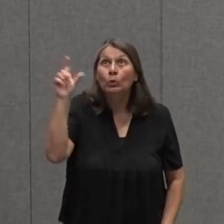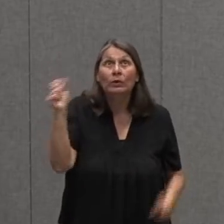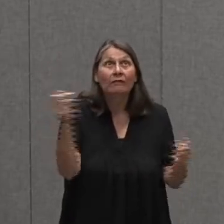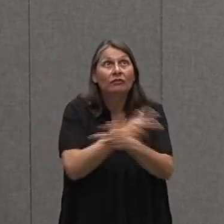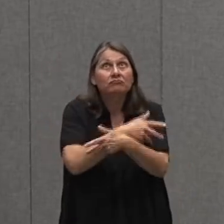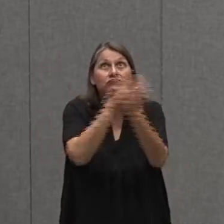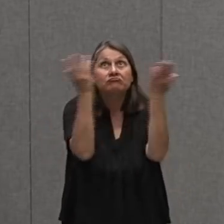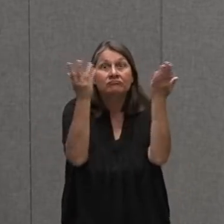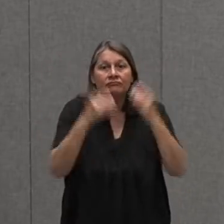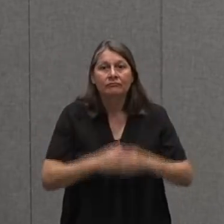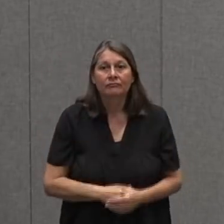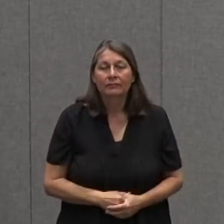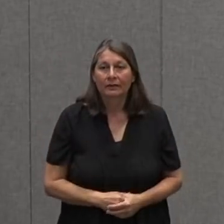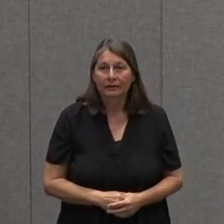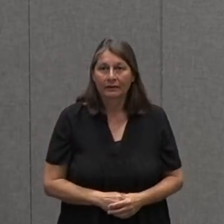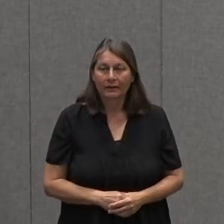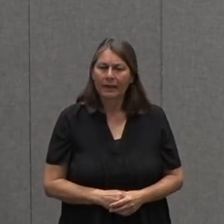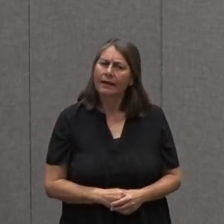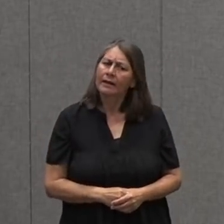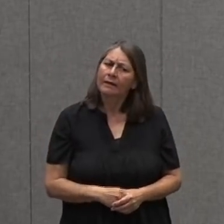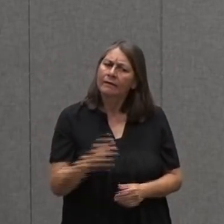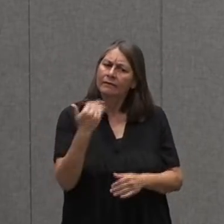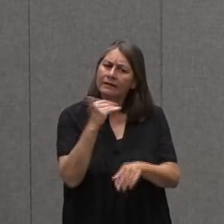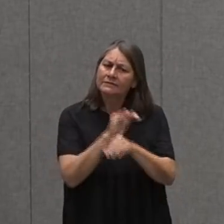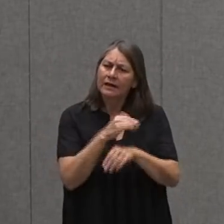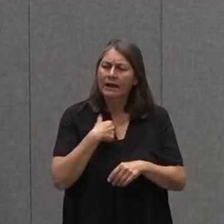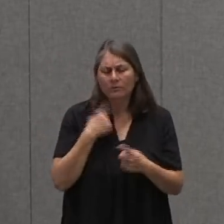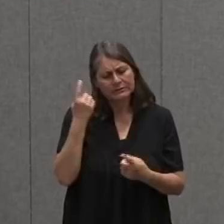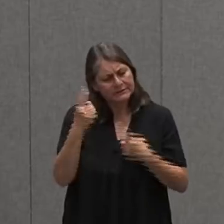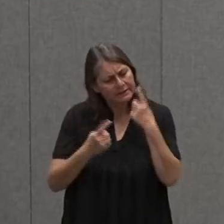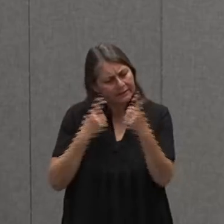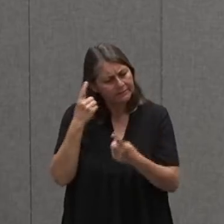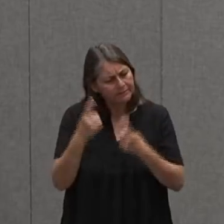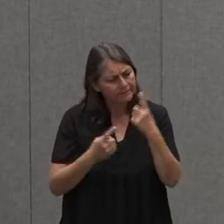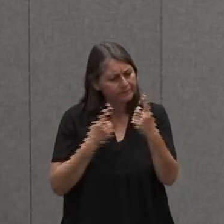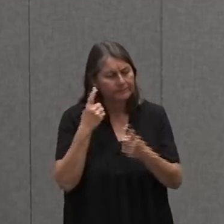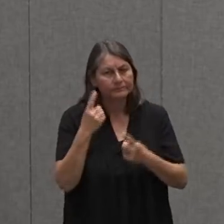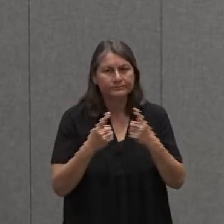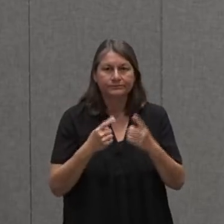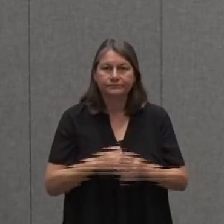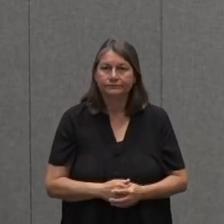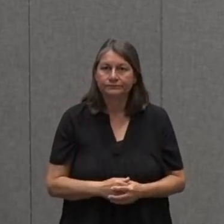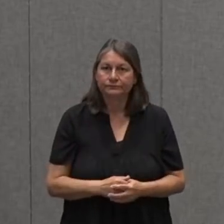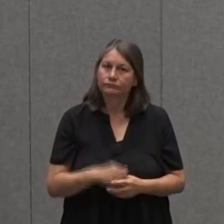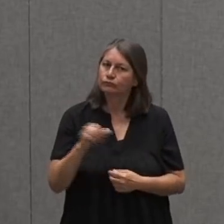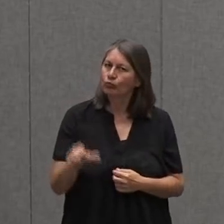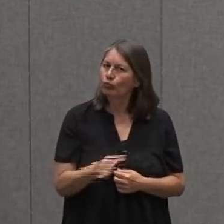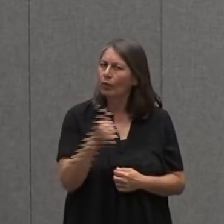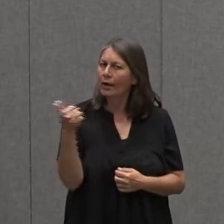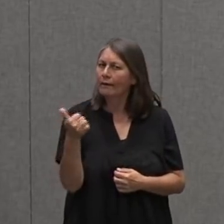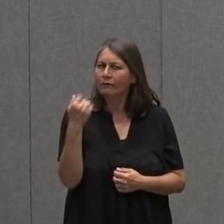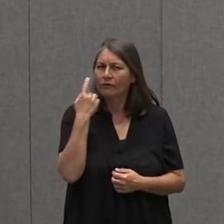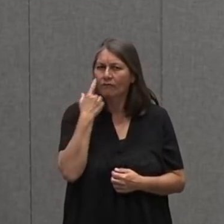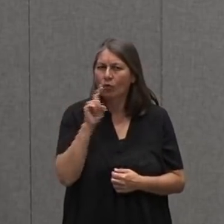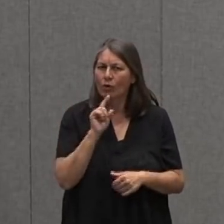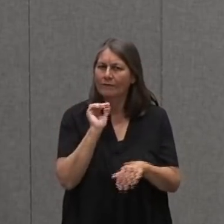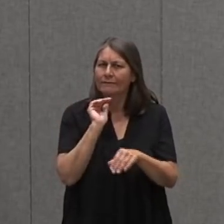And then I was thinking last night, you know what would be something else? Because just because we were done with our lesson,